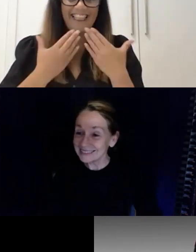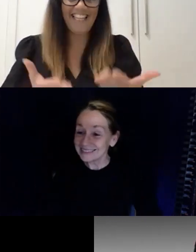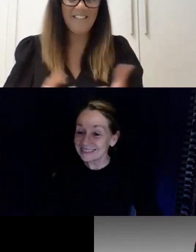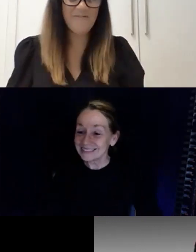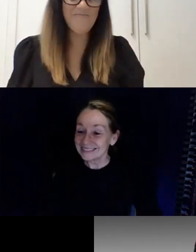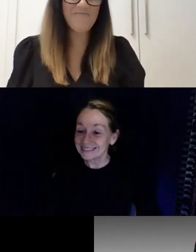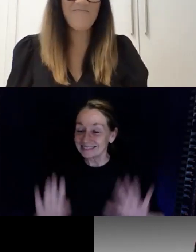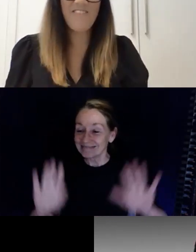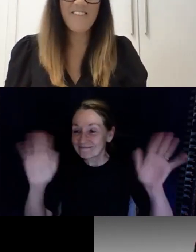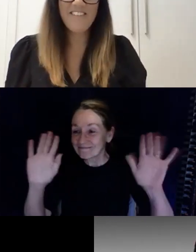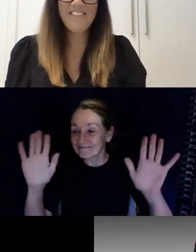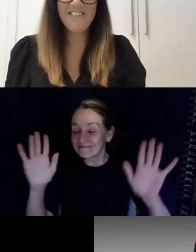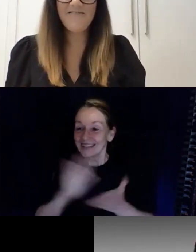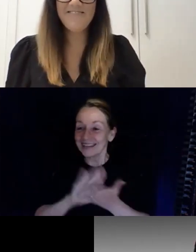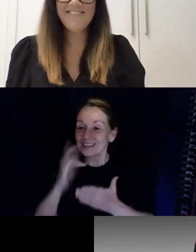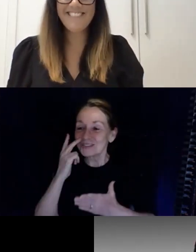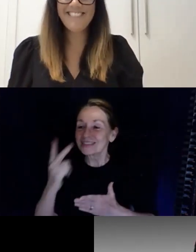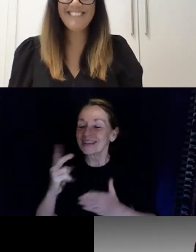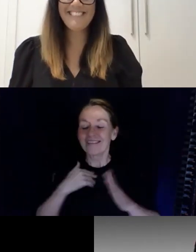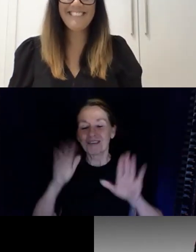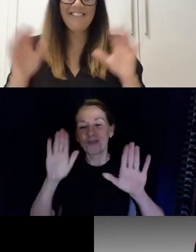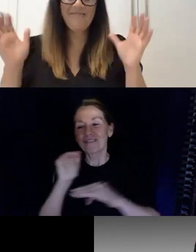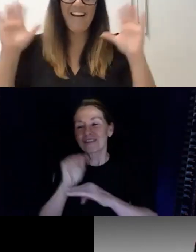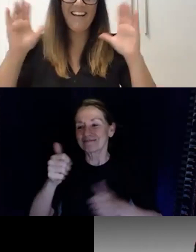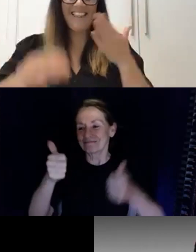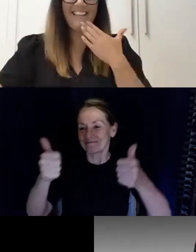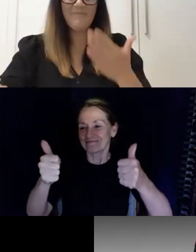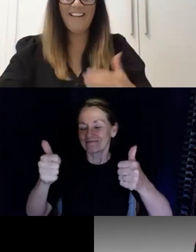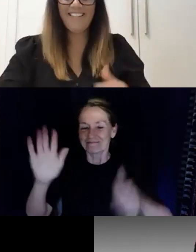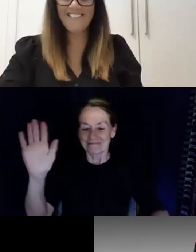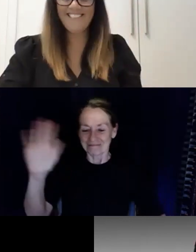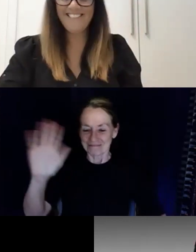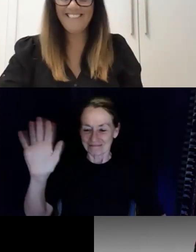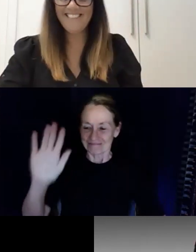AND I WILL SHARE THE MEETING MINUTES BEFORE THE NEXT MEETING IN A MORE TIMELY MANNER.